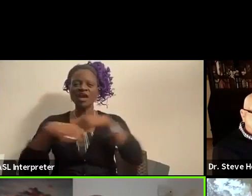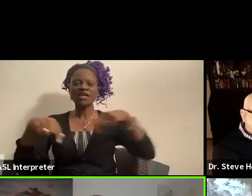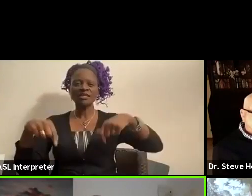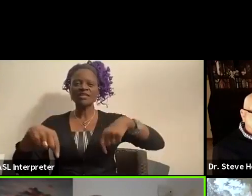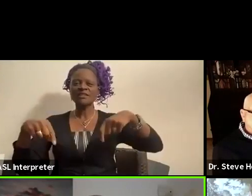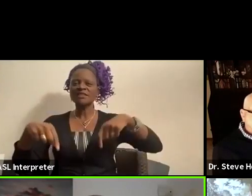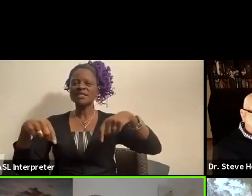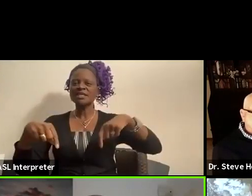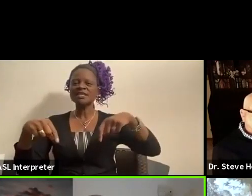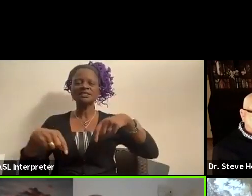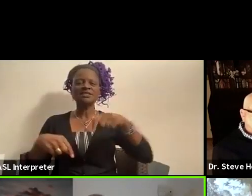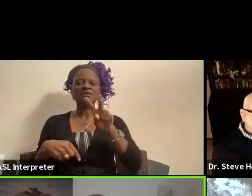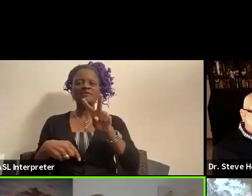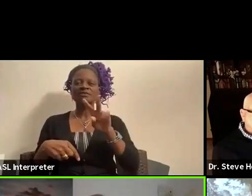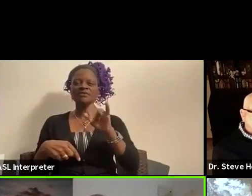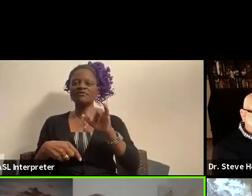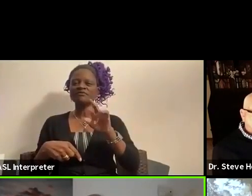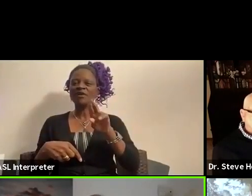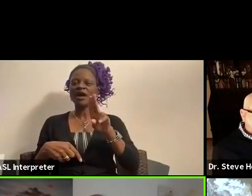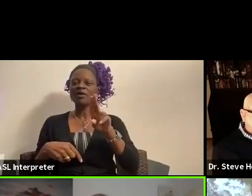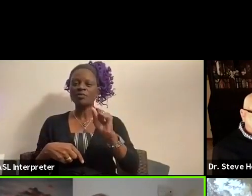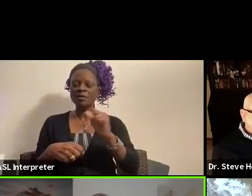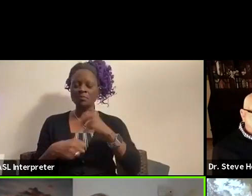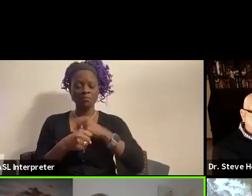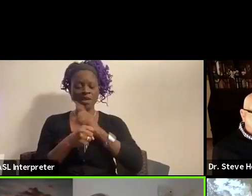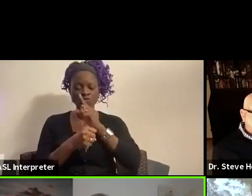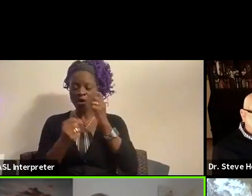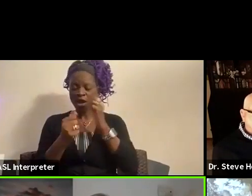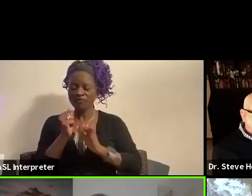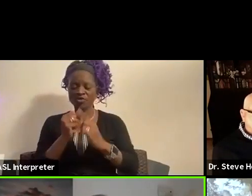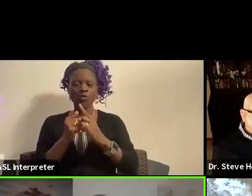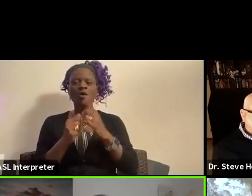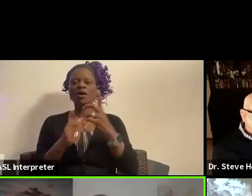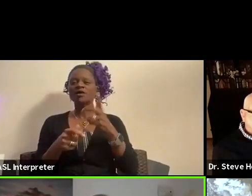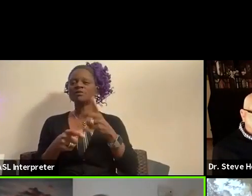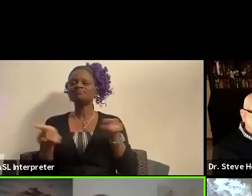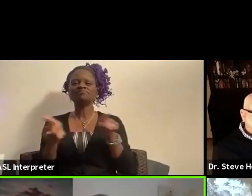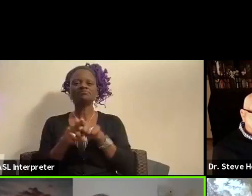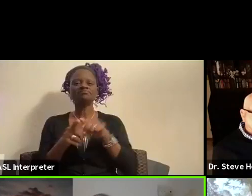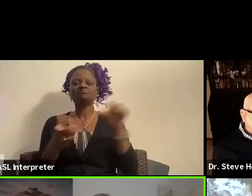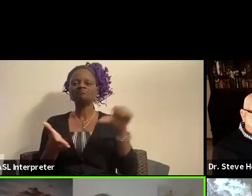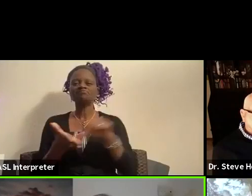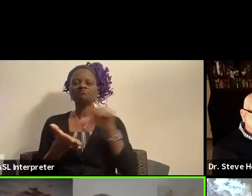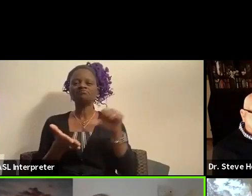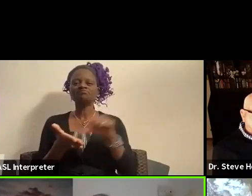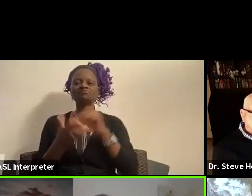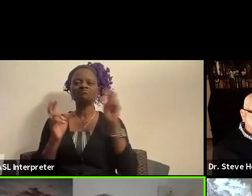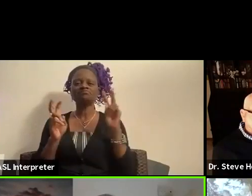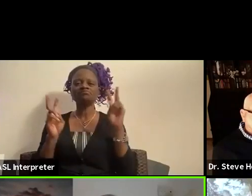to make sure that we're all on the same page as we work to get back to a healthy,